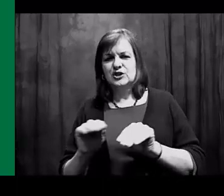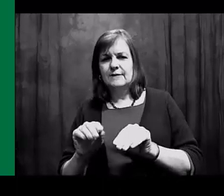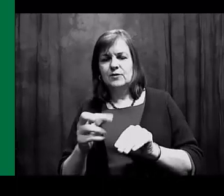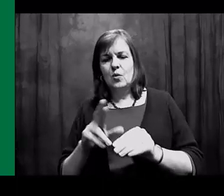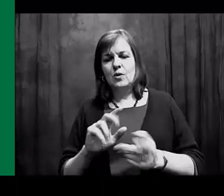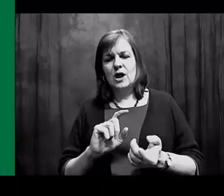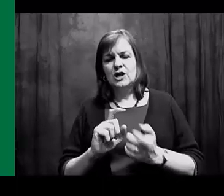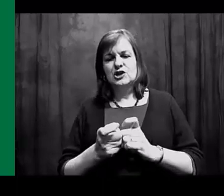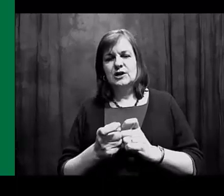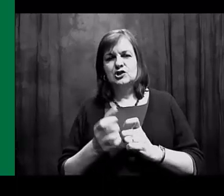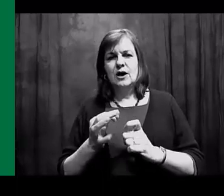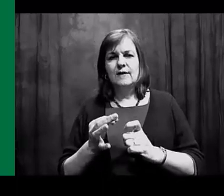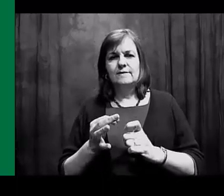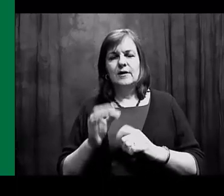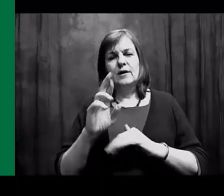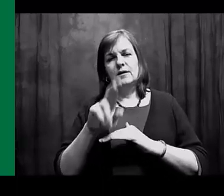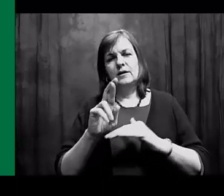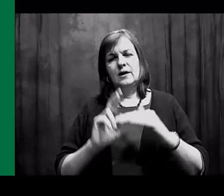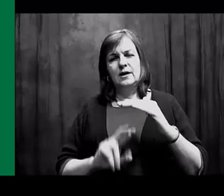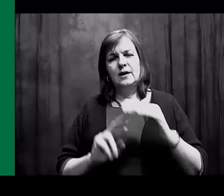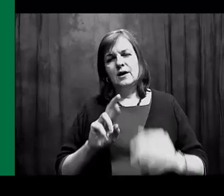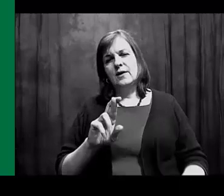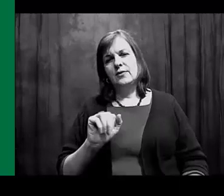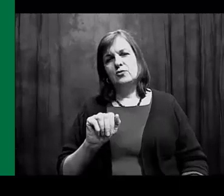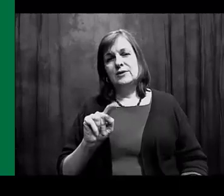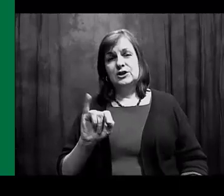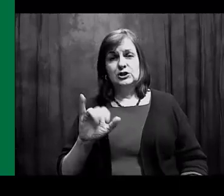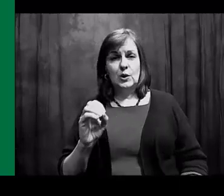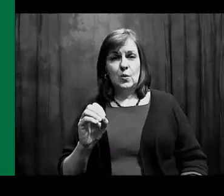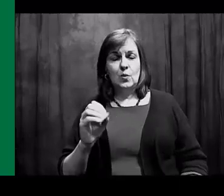or a change in the ratio